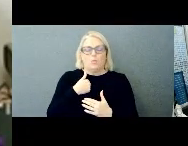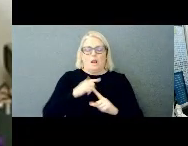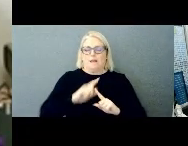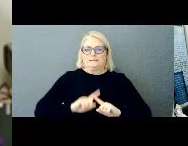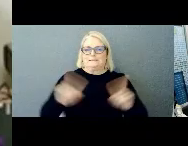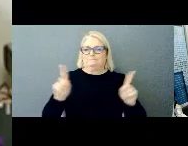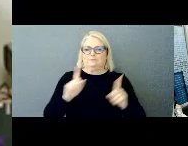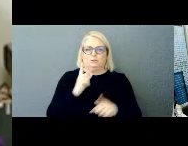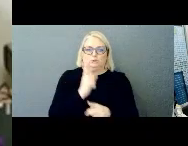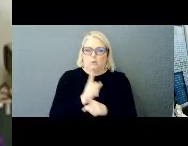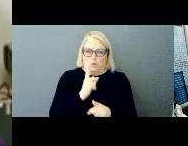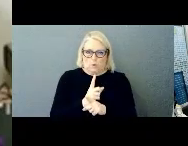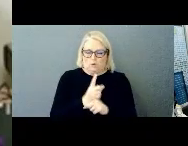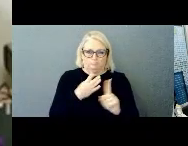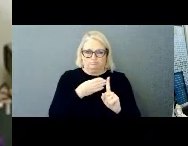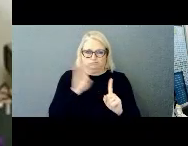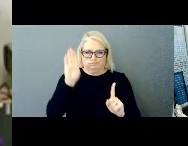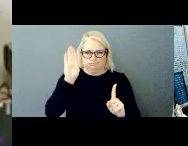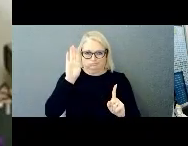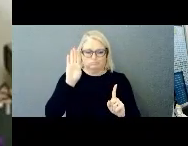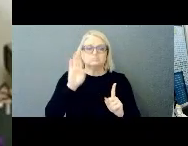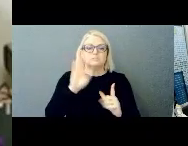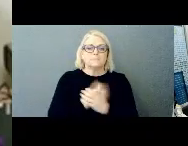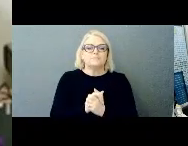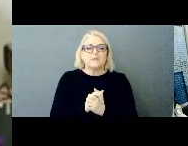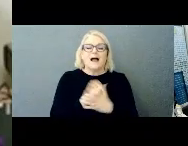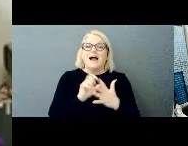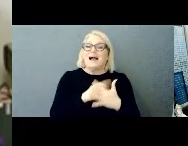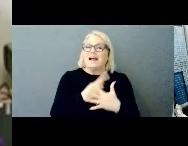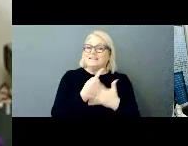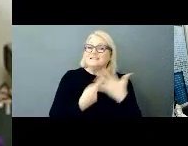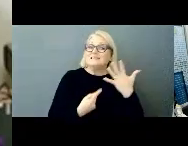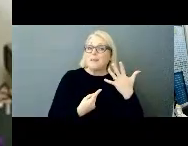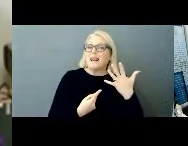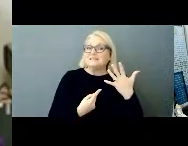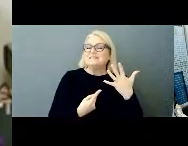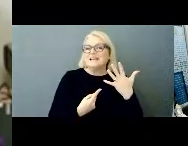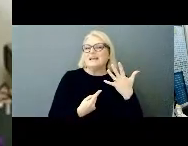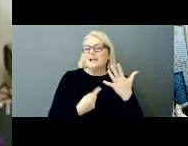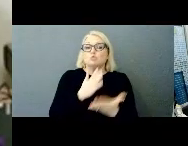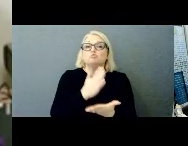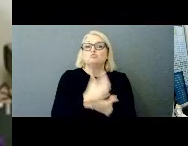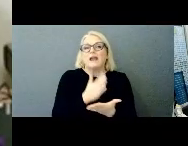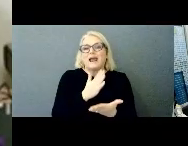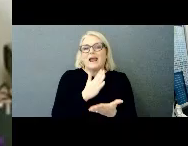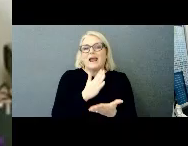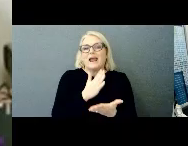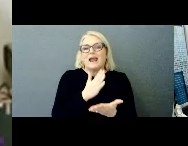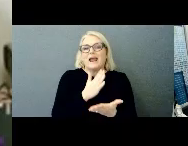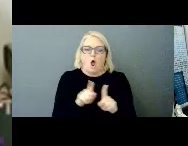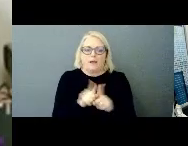And I think, in many ways, disability is the poor relation. And I'll talk about that a bit,